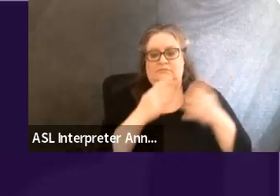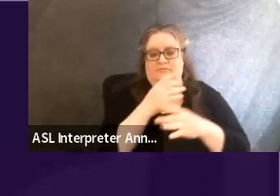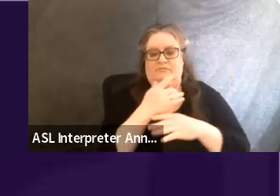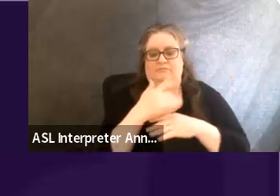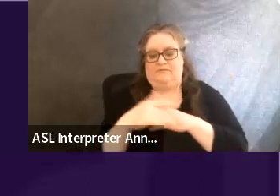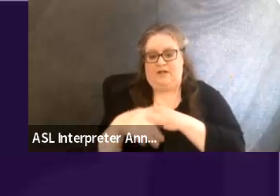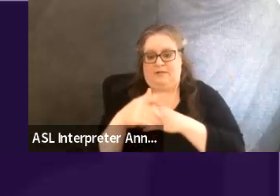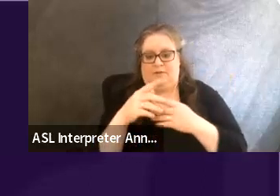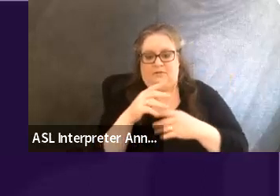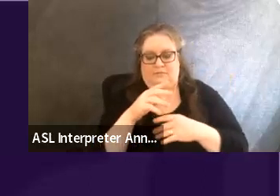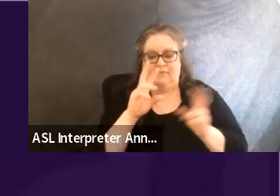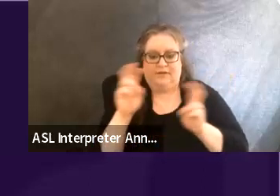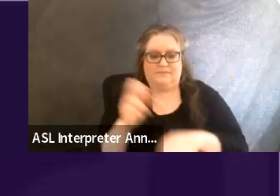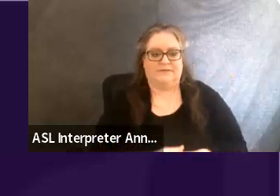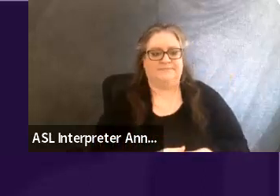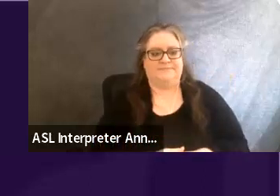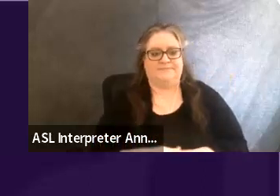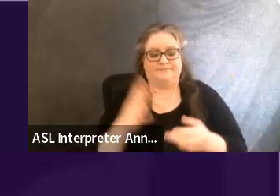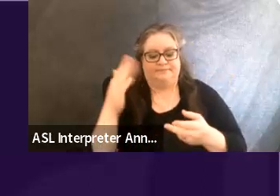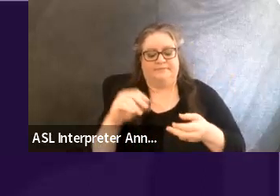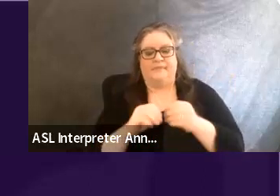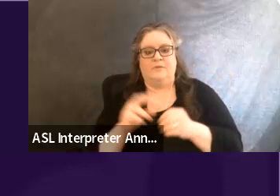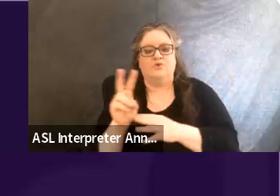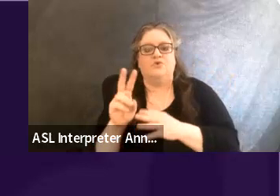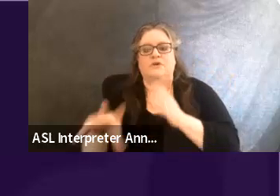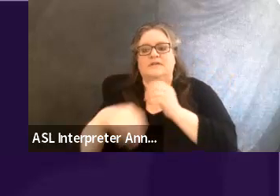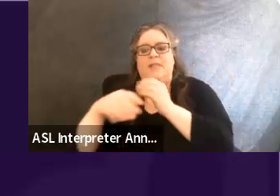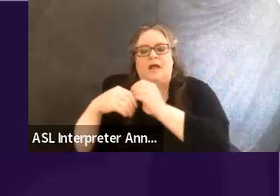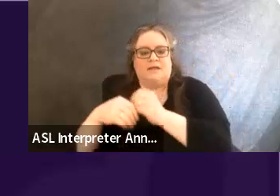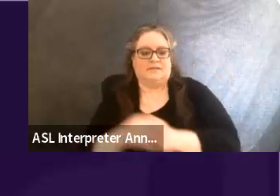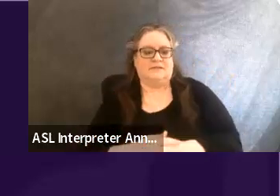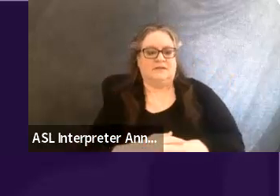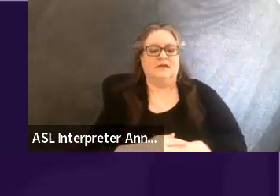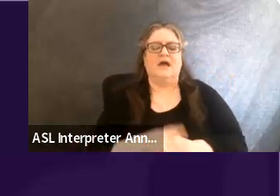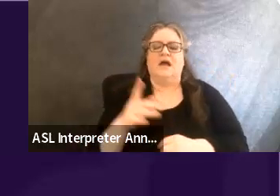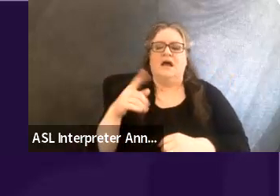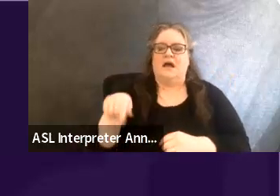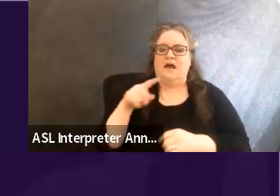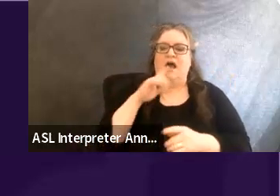Tip number two, plugins. The plugins provide additional features that are otherwise